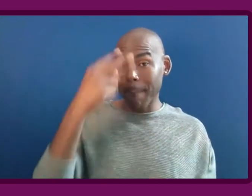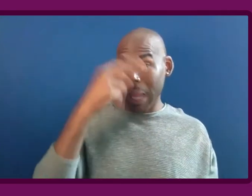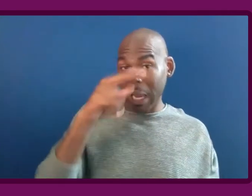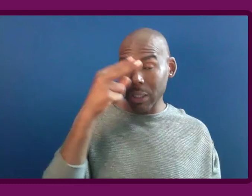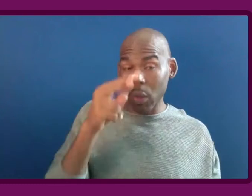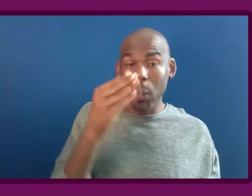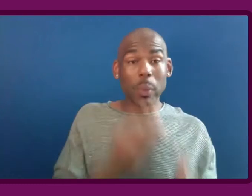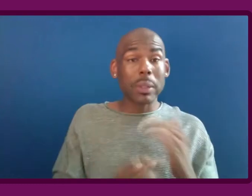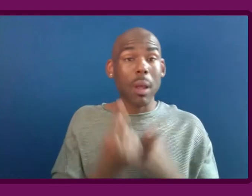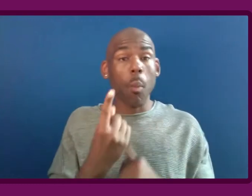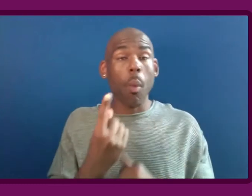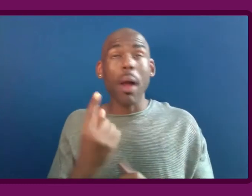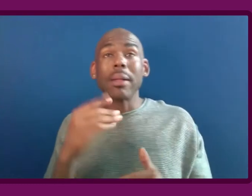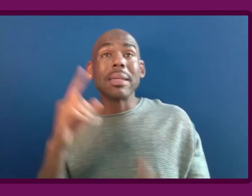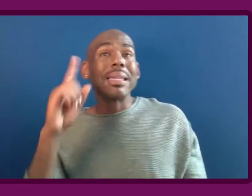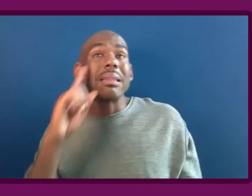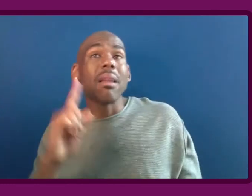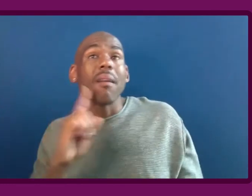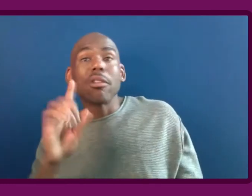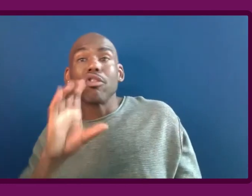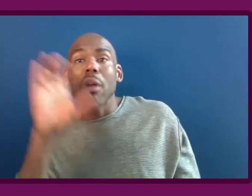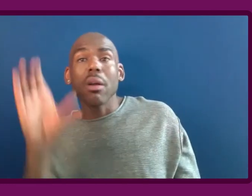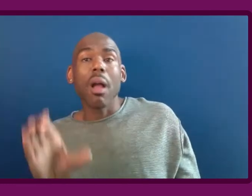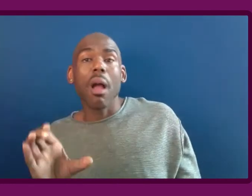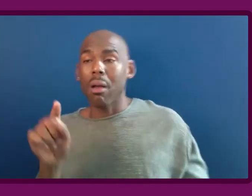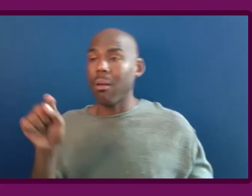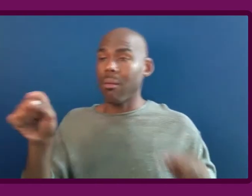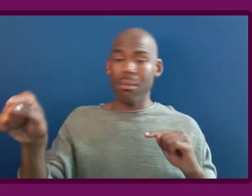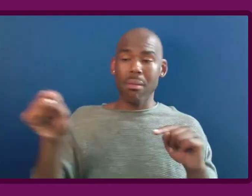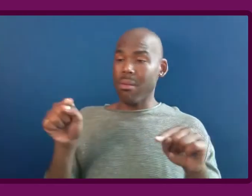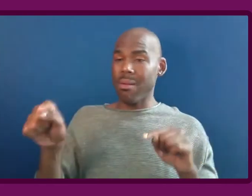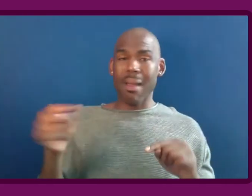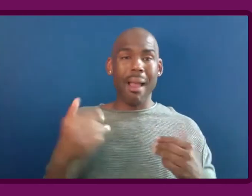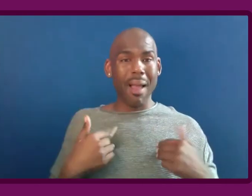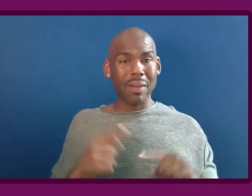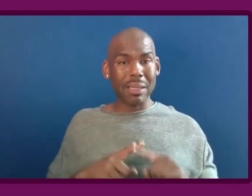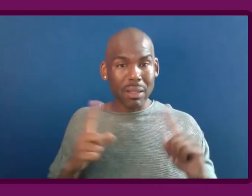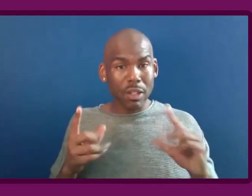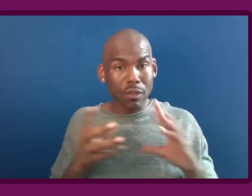in Mexico and someone who is deaf in Chicago probably will tell you a different story, right?